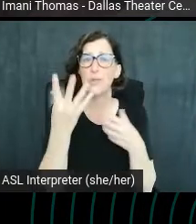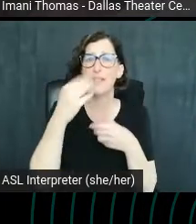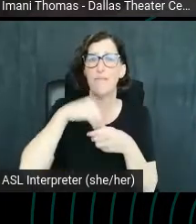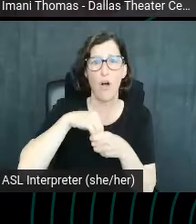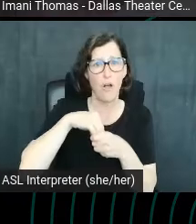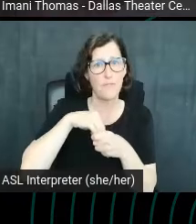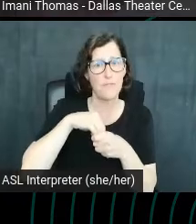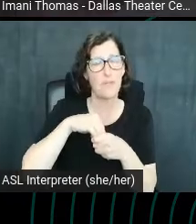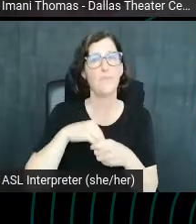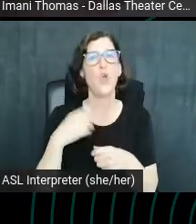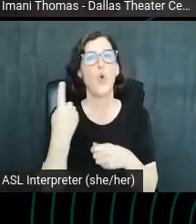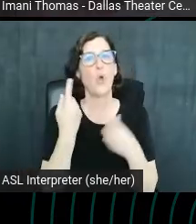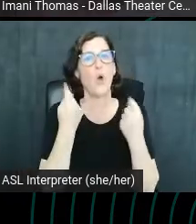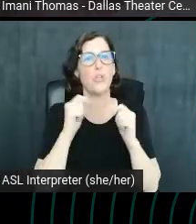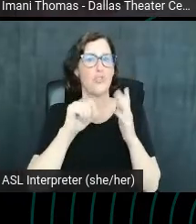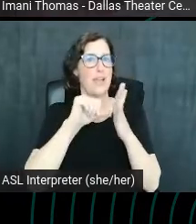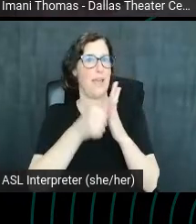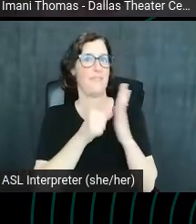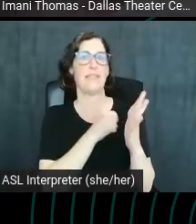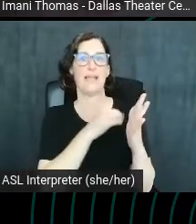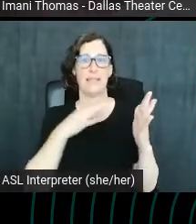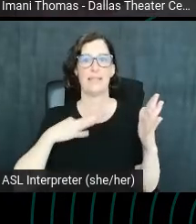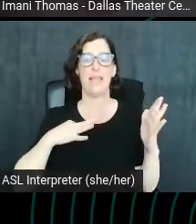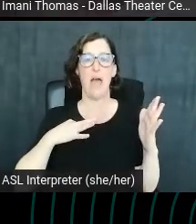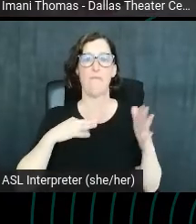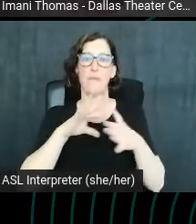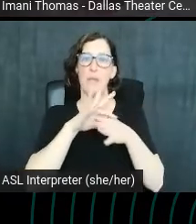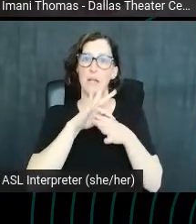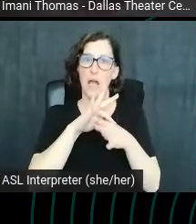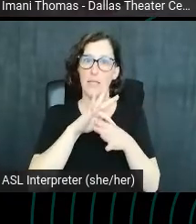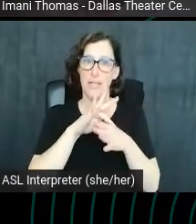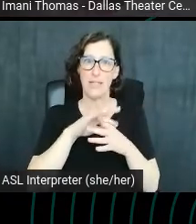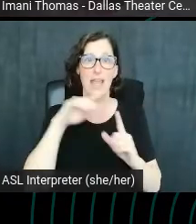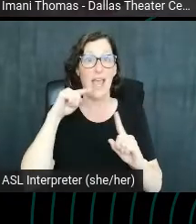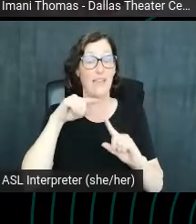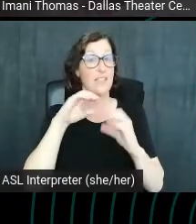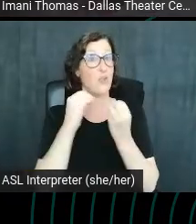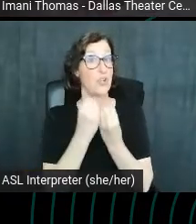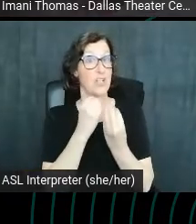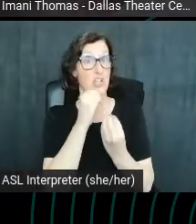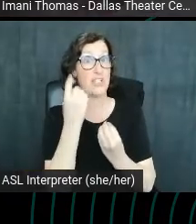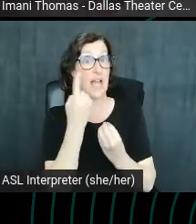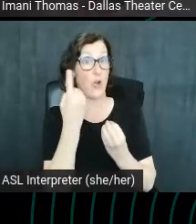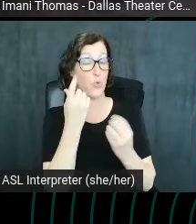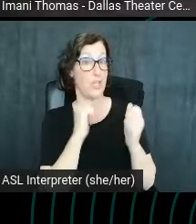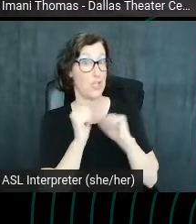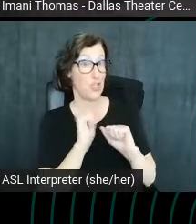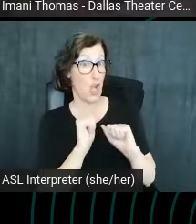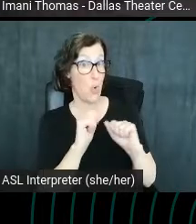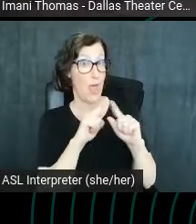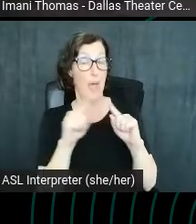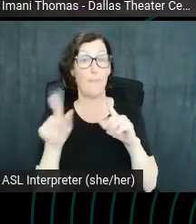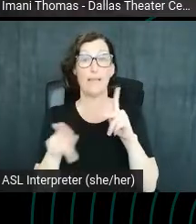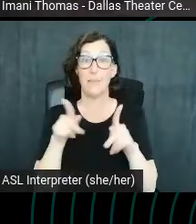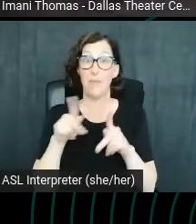We're always trying to highlight our staff and our content, and again, this organization isn't just the shows, but the people as well. We are all DTC.